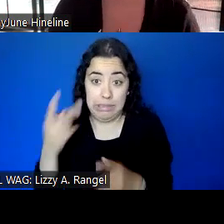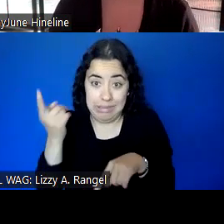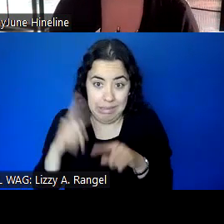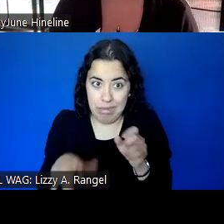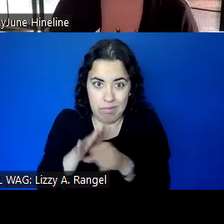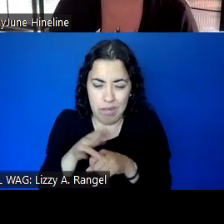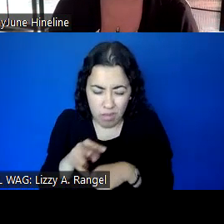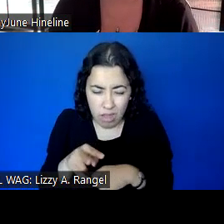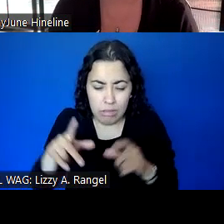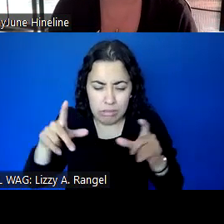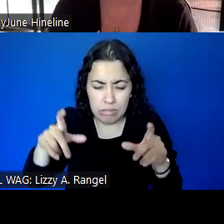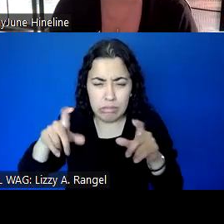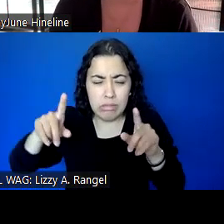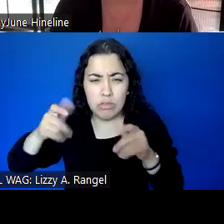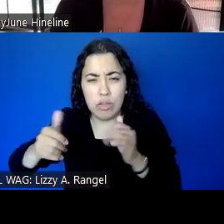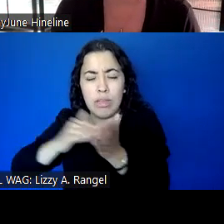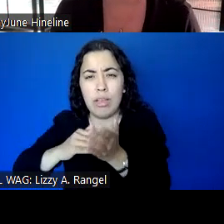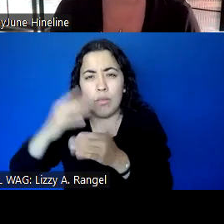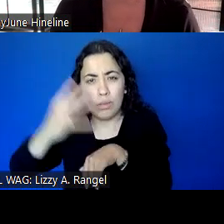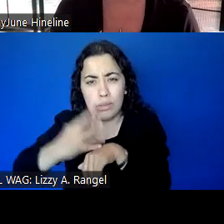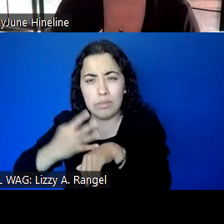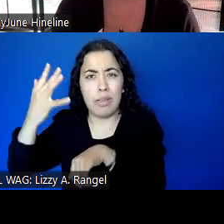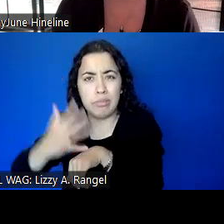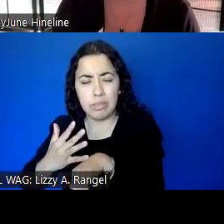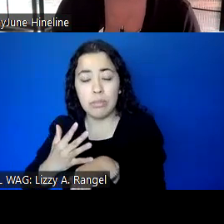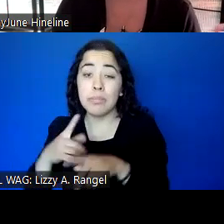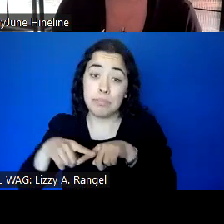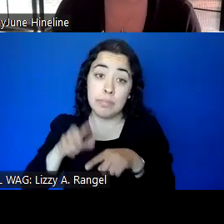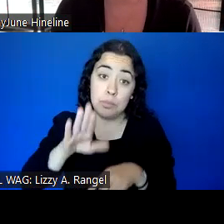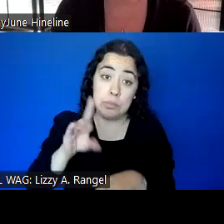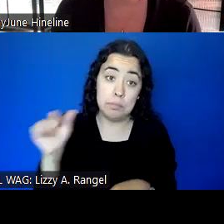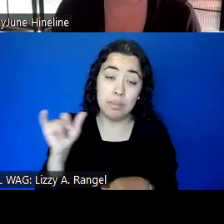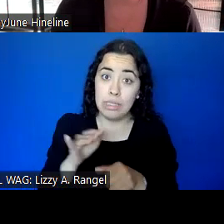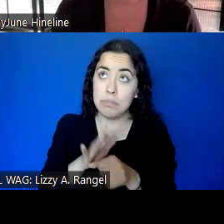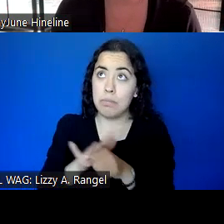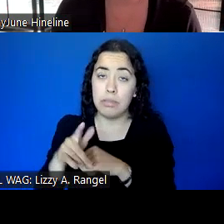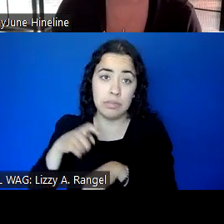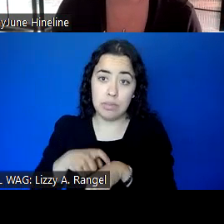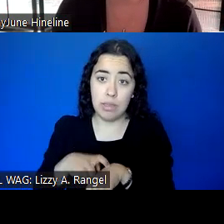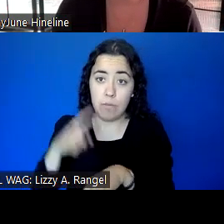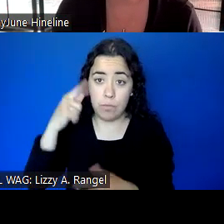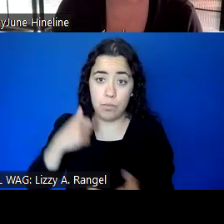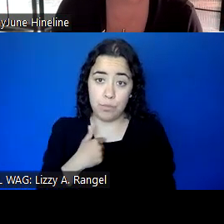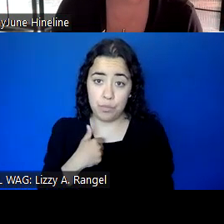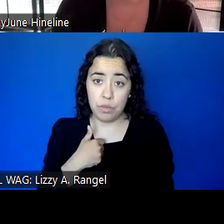still enough for the computer or the app to stand the document, making it challenging. A